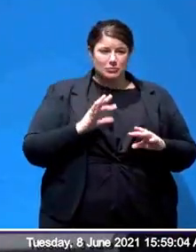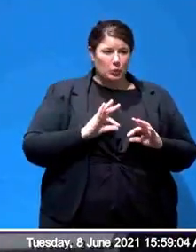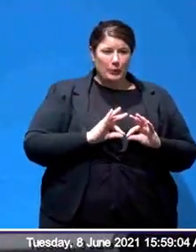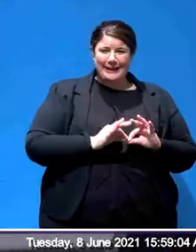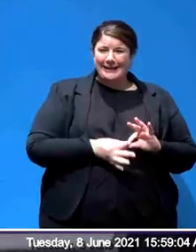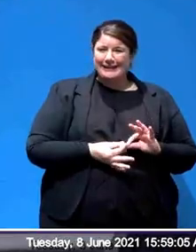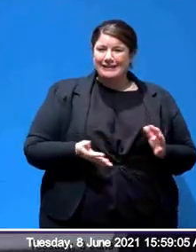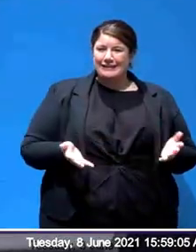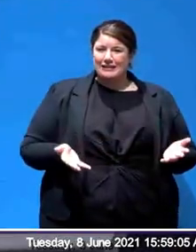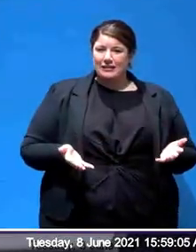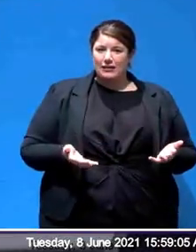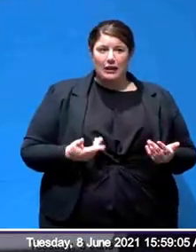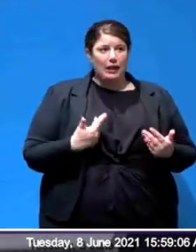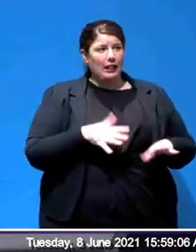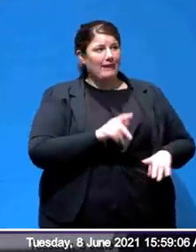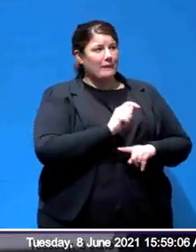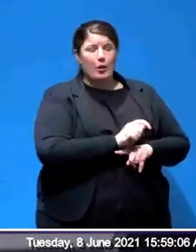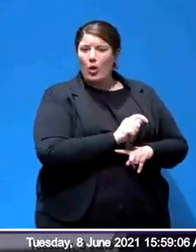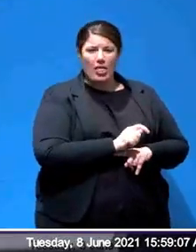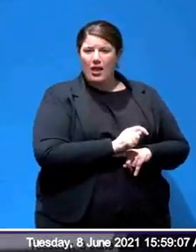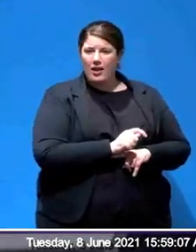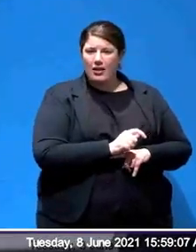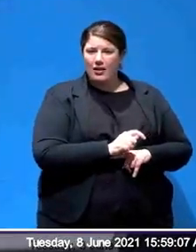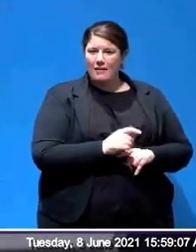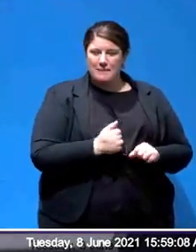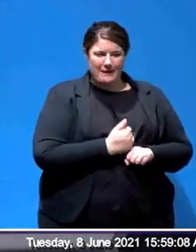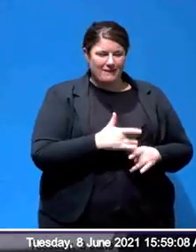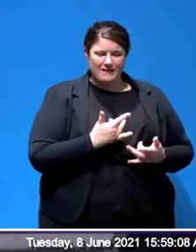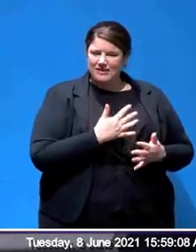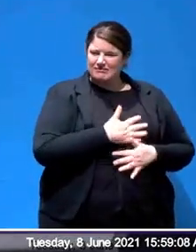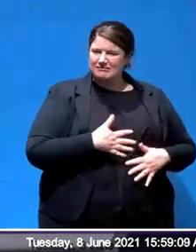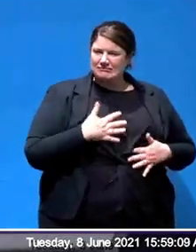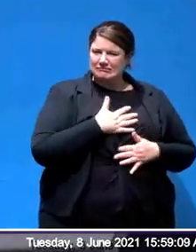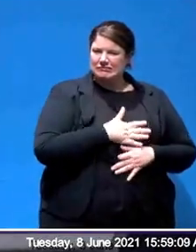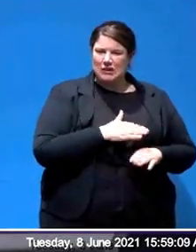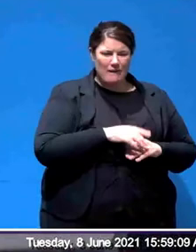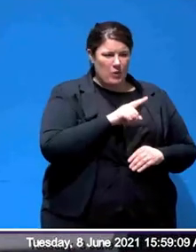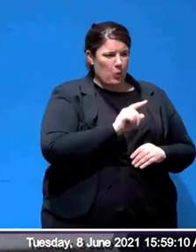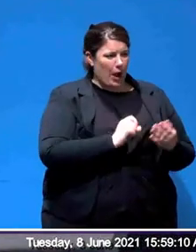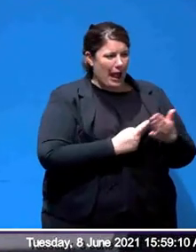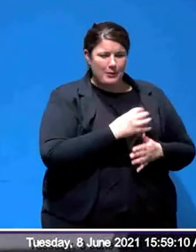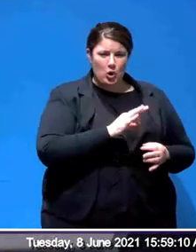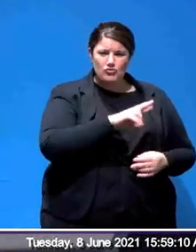about that, so what does that say about what's going on in that house? You say there, "Staff apparently being lazy and this